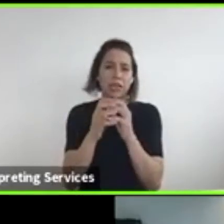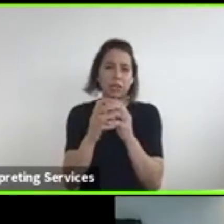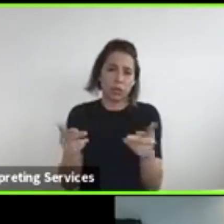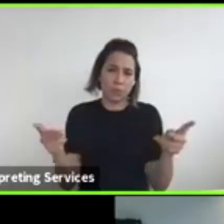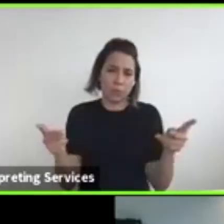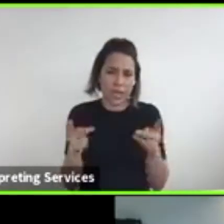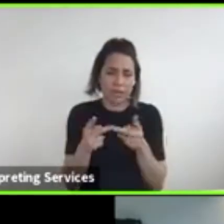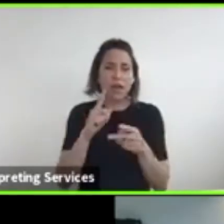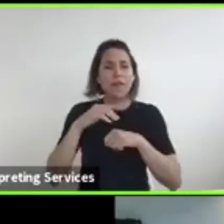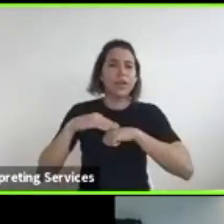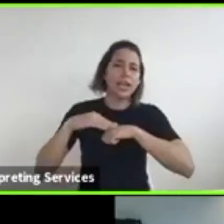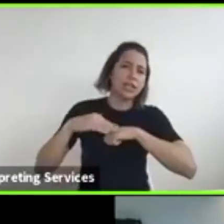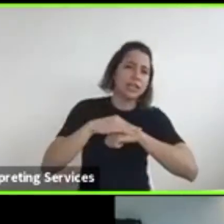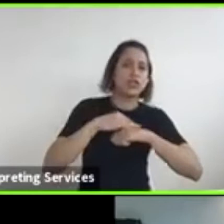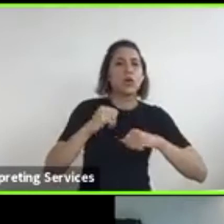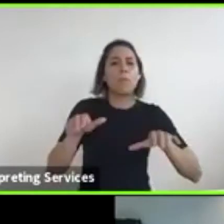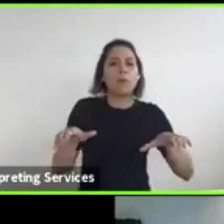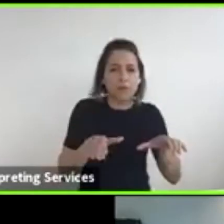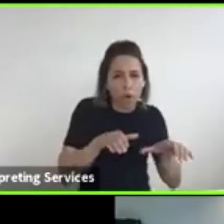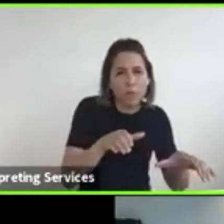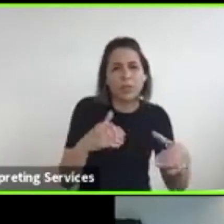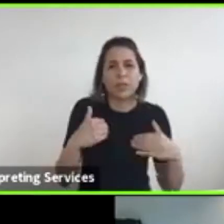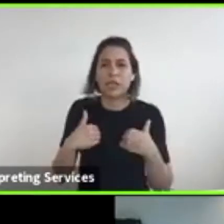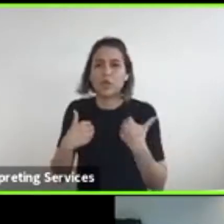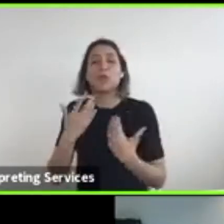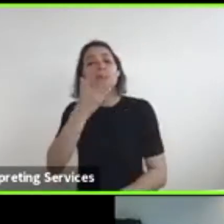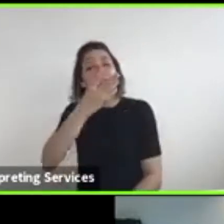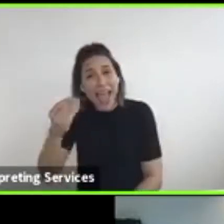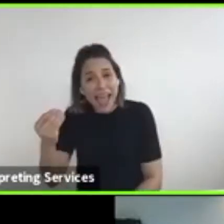AND DIASPORA, AND HIP-HOP, AND INDIGENOUS HIP-HOP FEMINISM, AND SHE AND I REALLY WORK